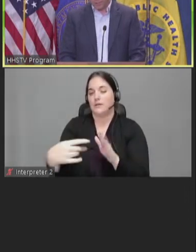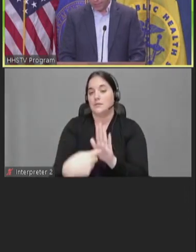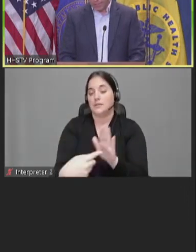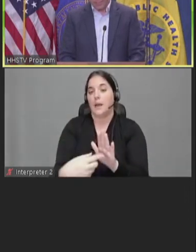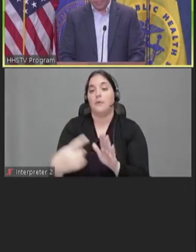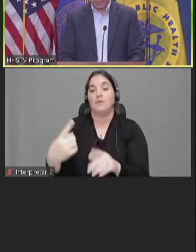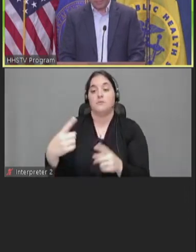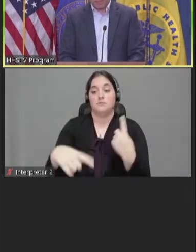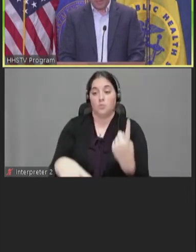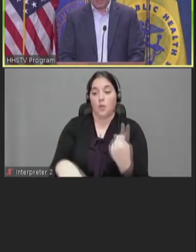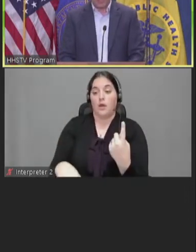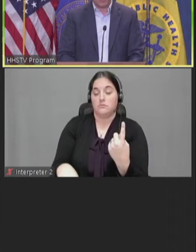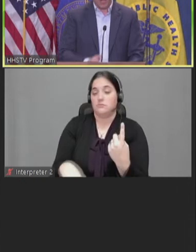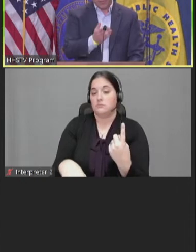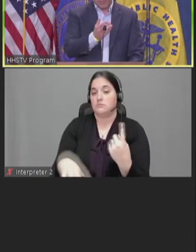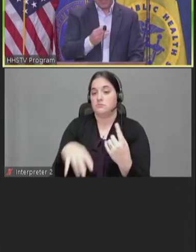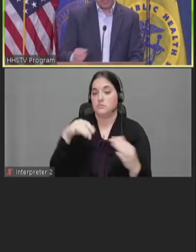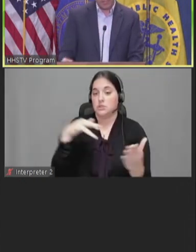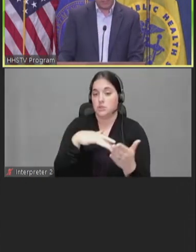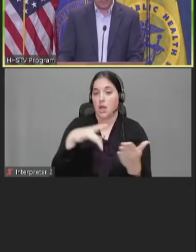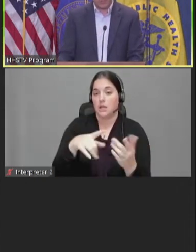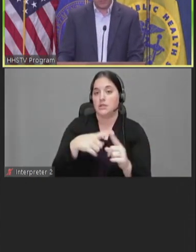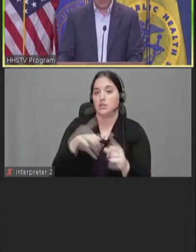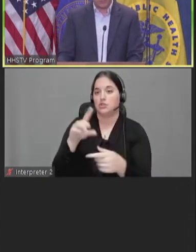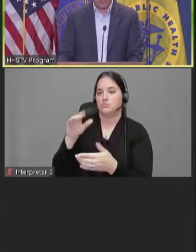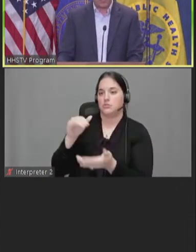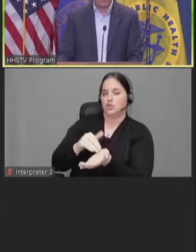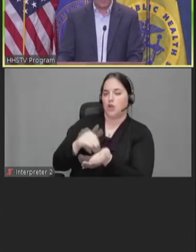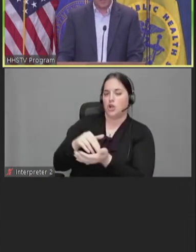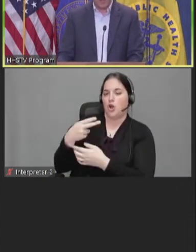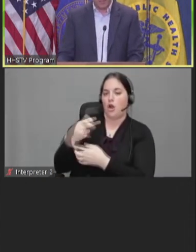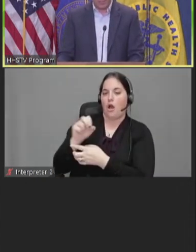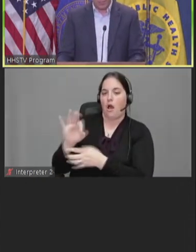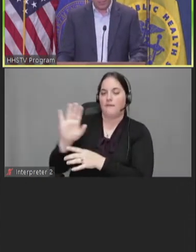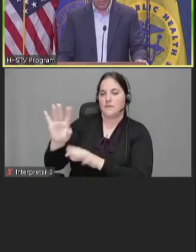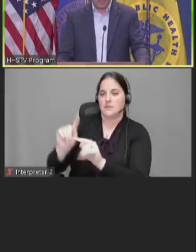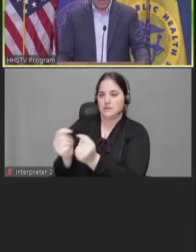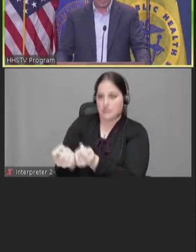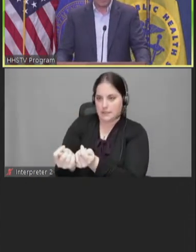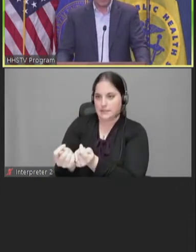study conducted by Dr. Hoft's team at St. Louis University, who's here on the NVAC committee,